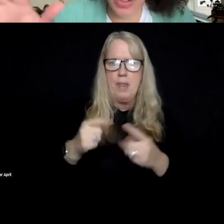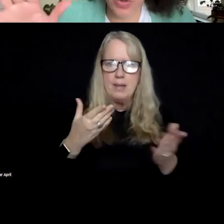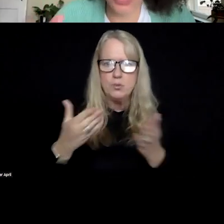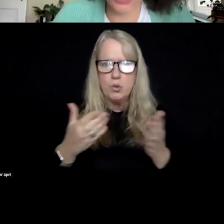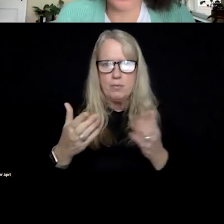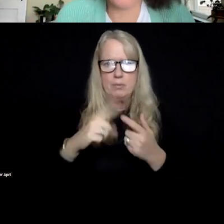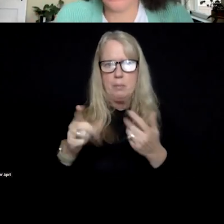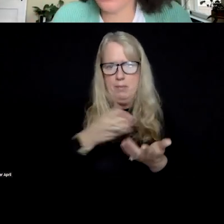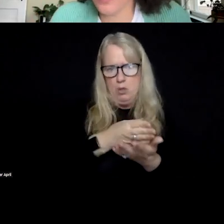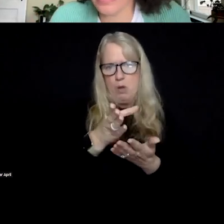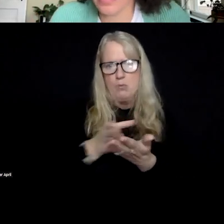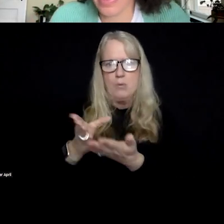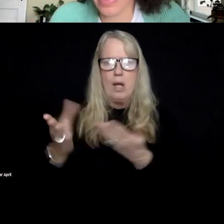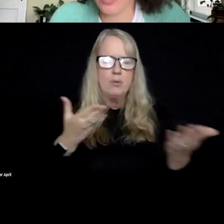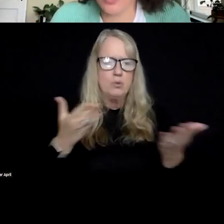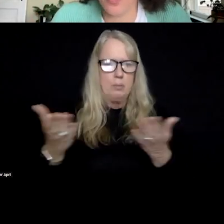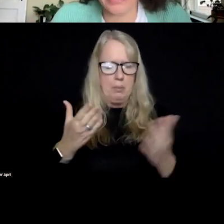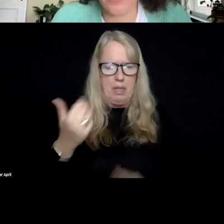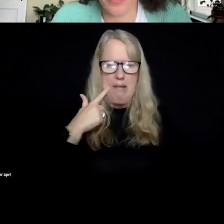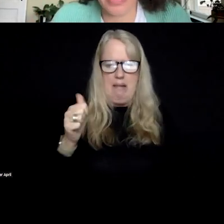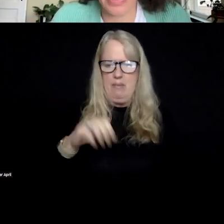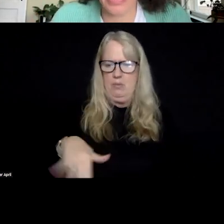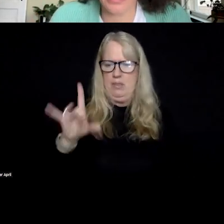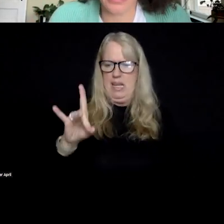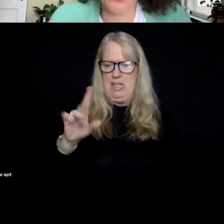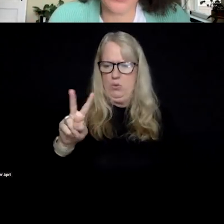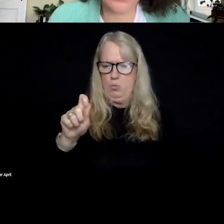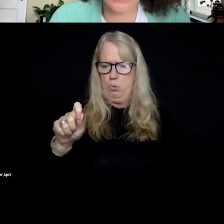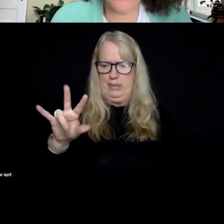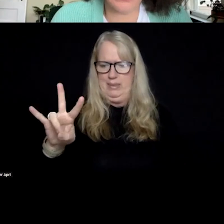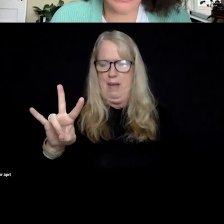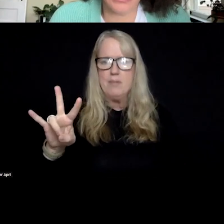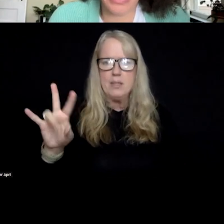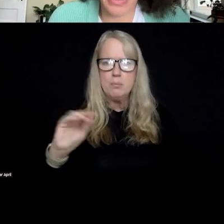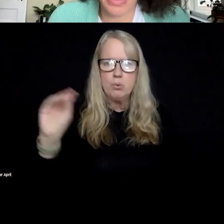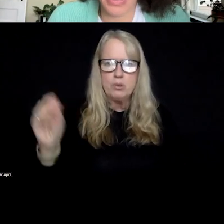TO THE SERVICE. THEIR ANSWER RATE IS 82.7%. I WILL SAY THAT WE